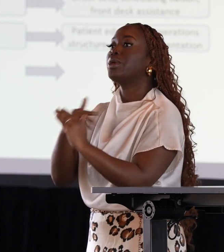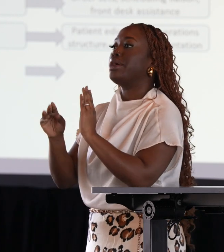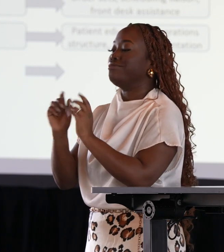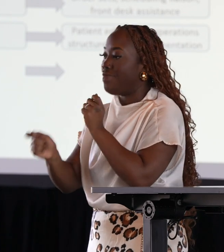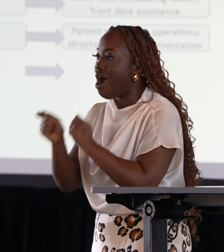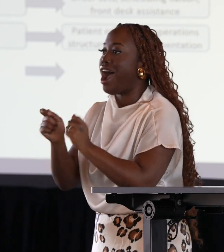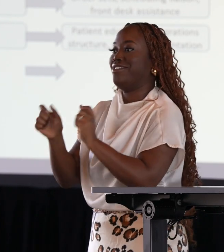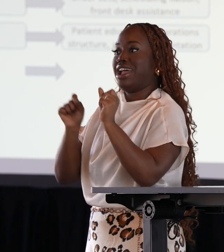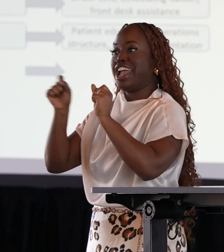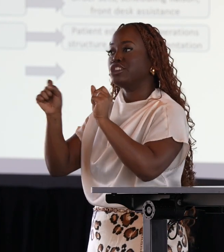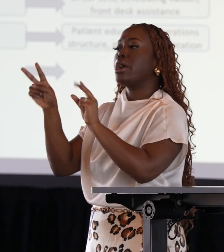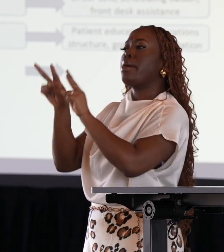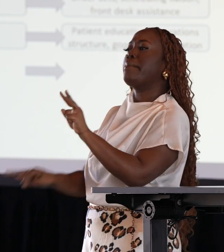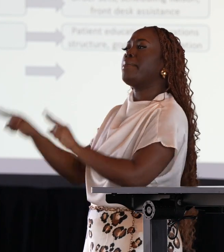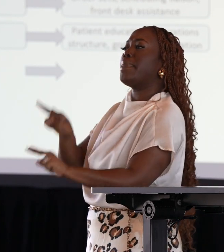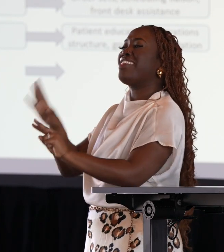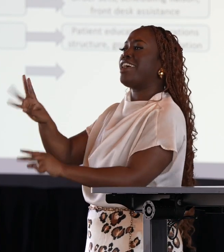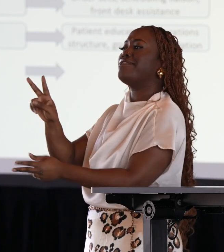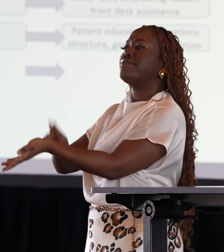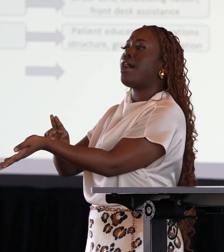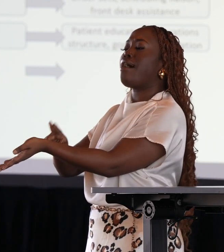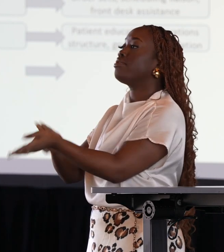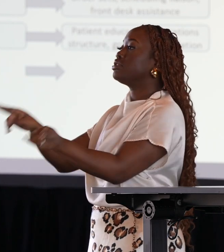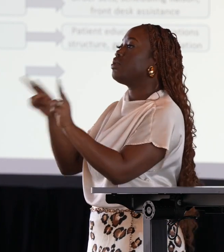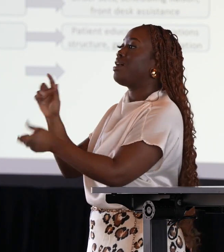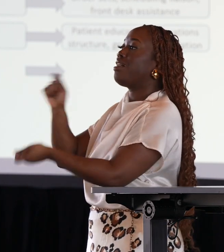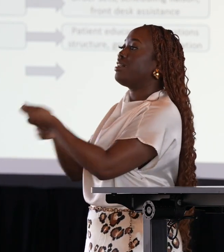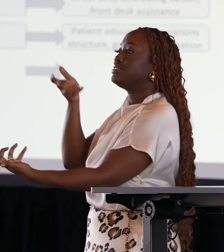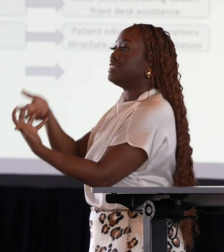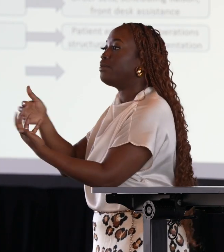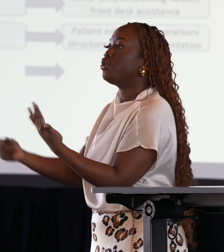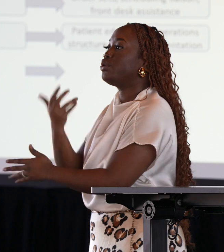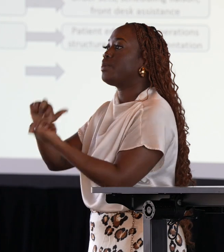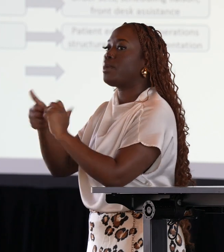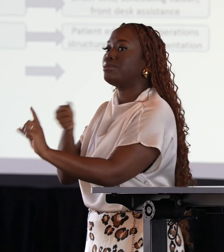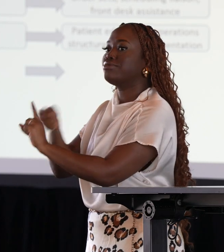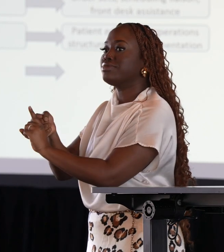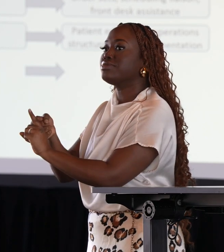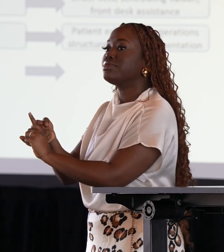exercises. We're monitoring their vitals responses. We're adapting to new problems. Okay, I tell my patients too, when I